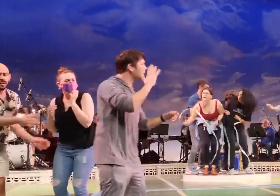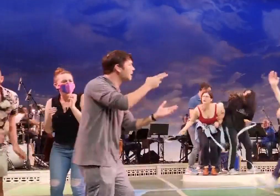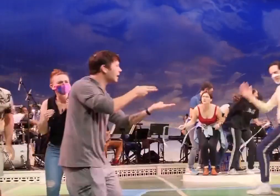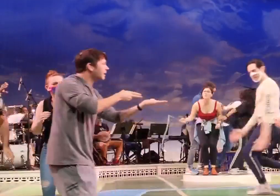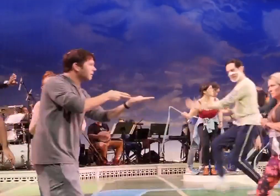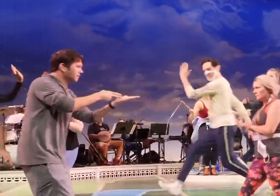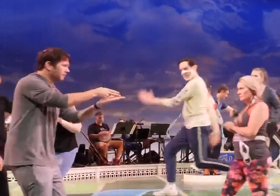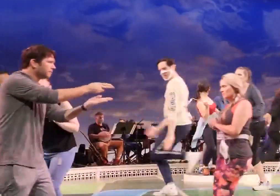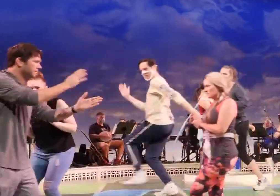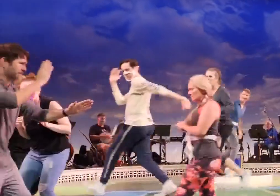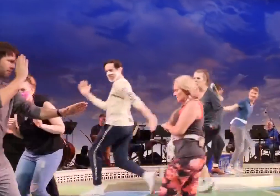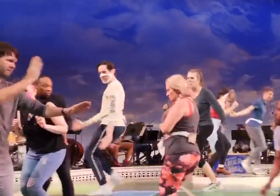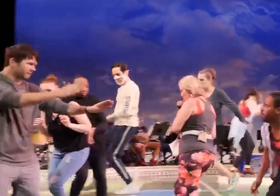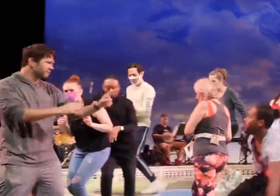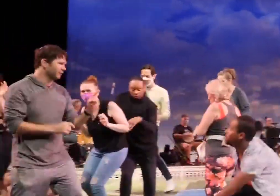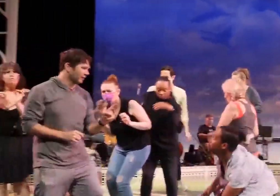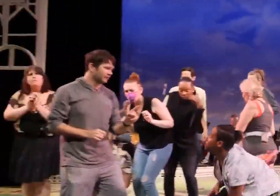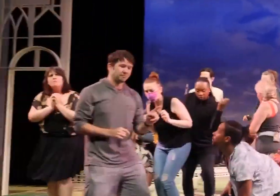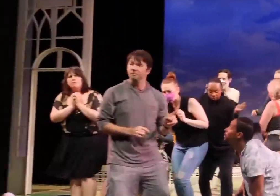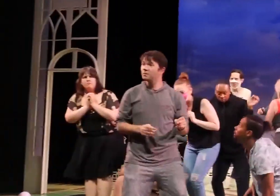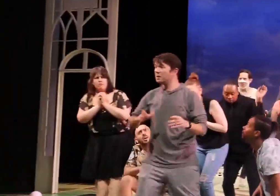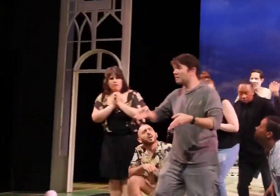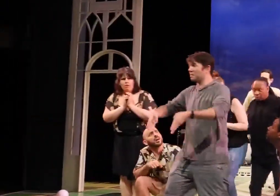Theater Classic tells the story of Harold Hill with charming traveling